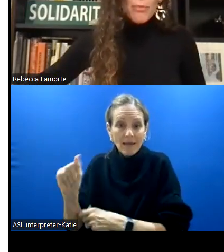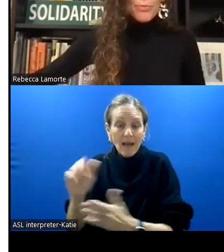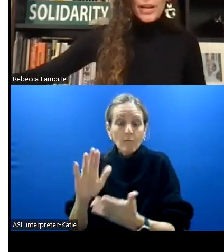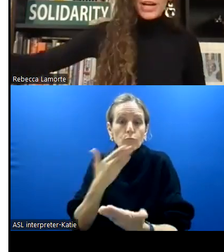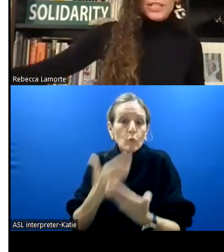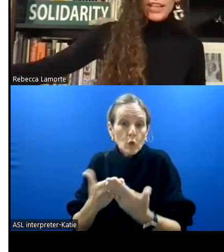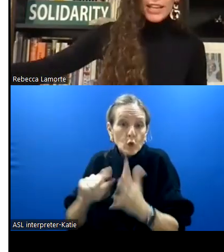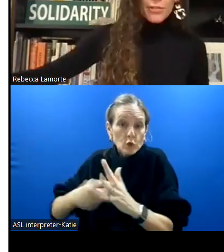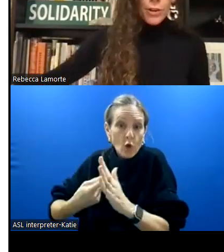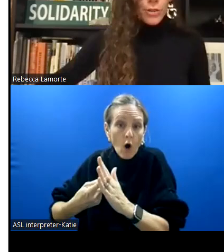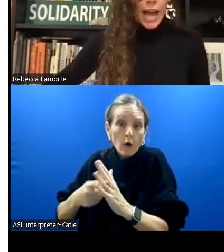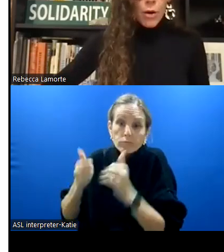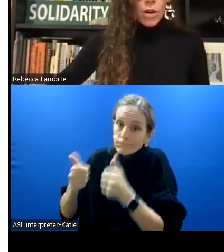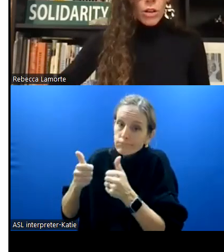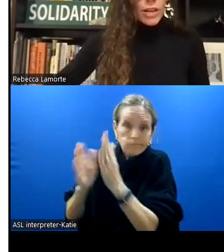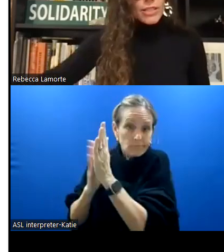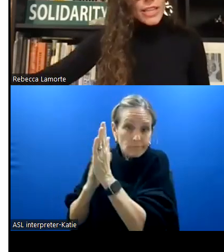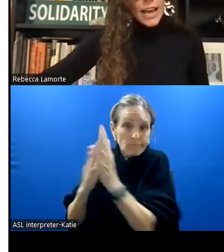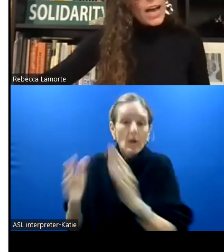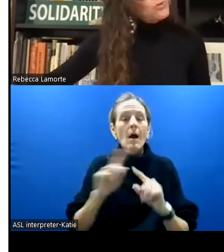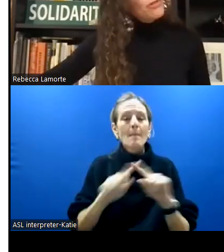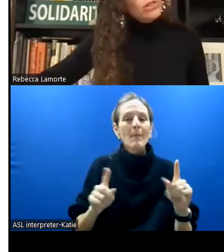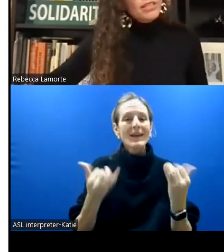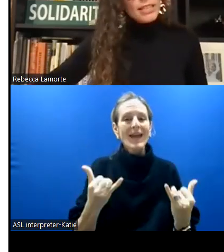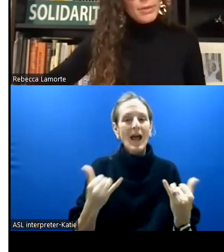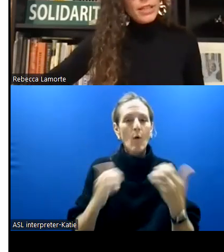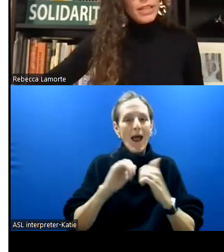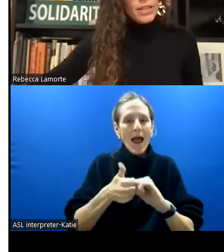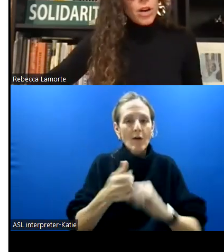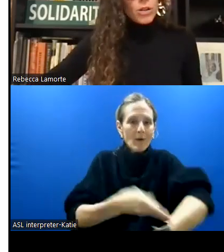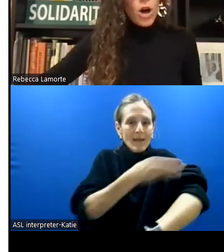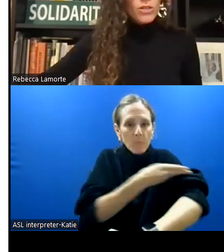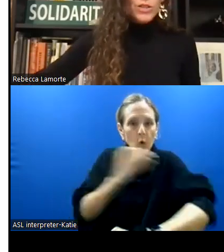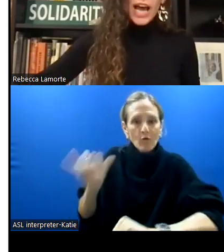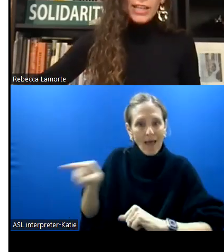But how do we take that even further now? Look at tech. How do we fold accessibility into our laws for tech